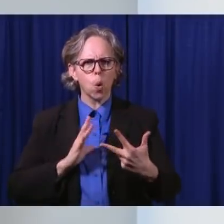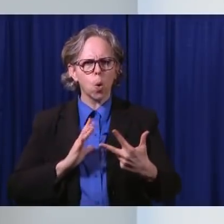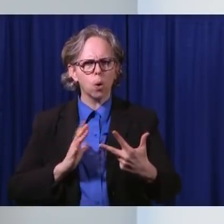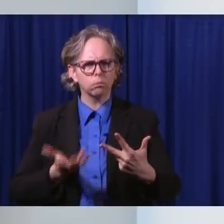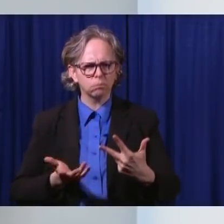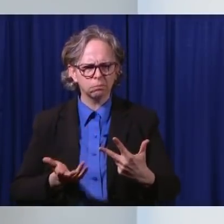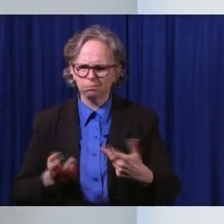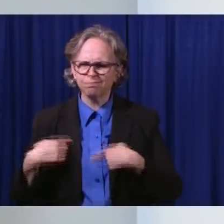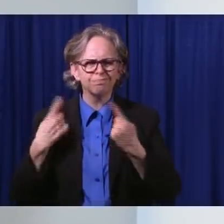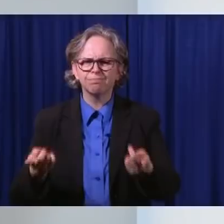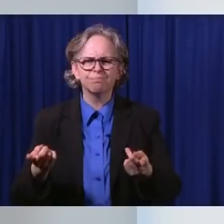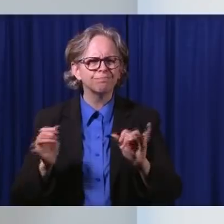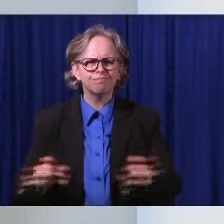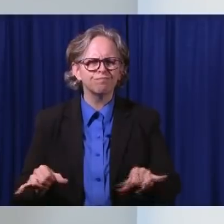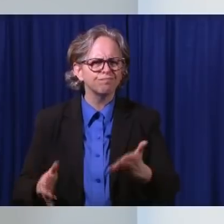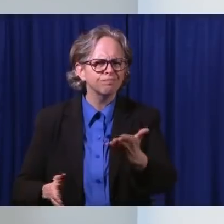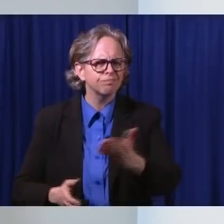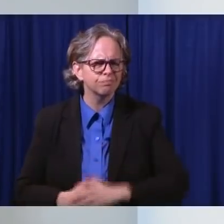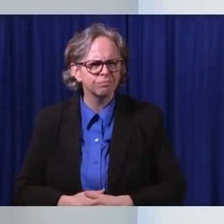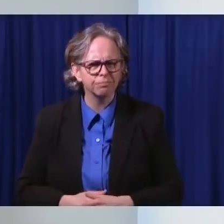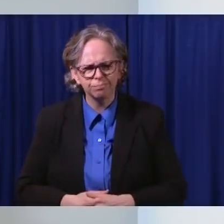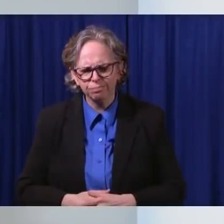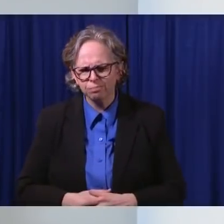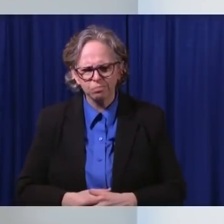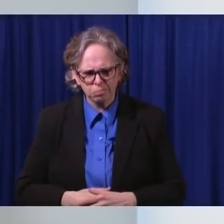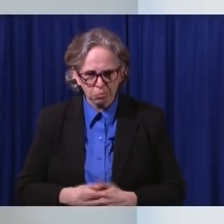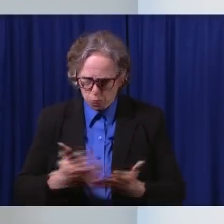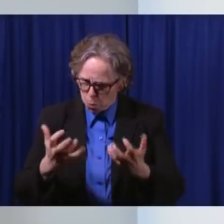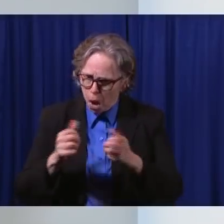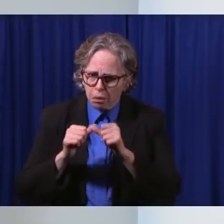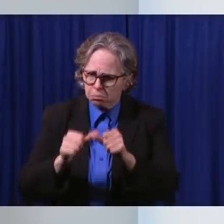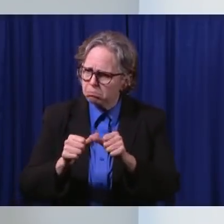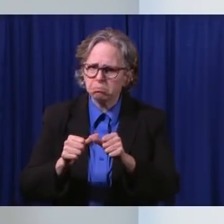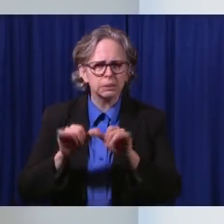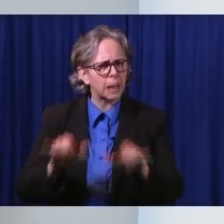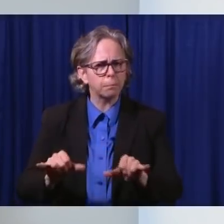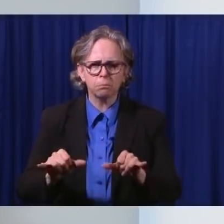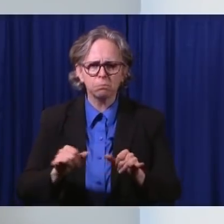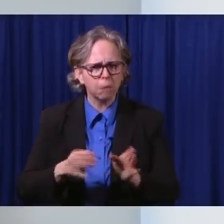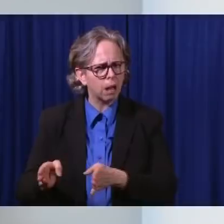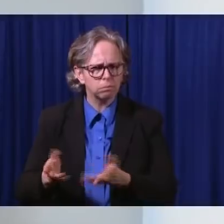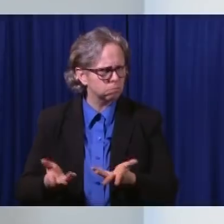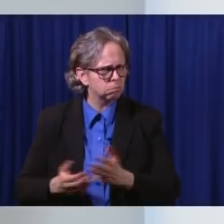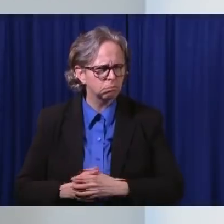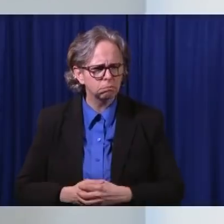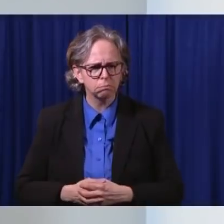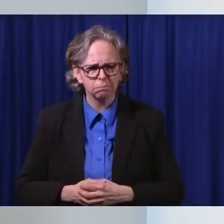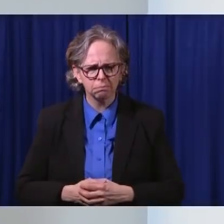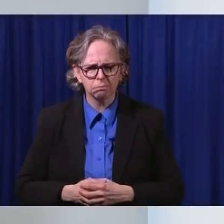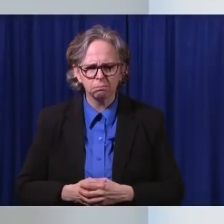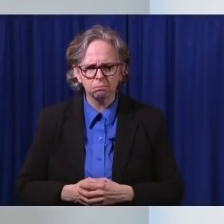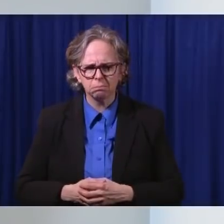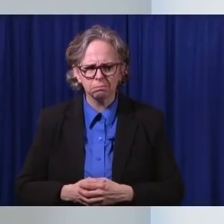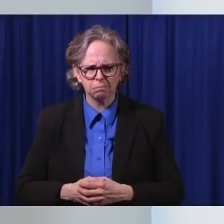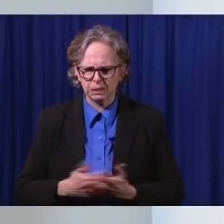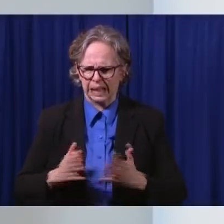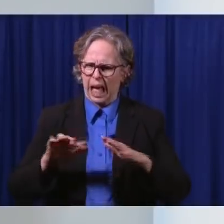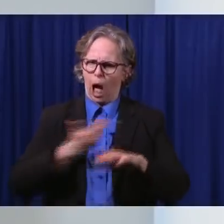ATHEY HAVE BEEN ABLE TO VOTE EARLY AND IN PERSON ON THE ELECTION DAY. TO THE BEST OF MY KNOWLEDGE, THEY'RE ALL SAYING THAT'S WHAT